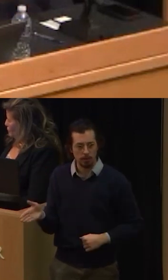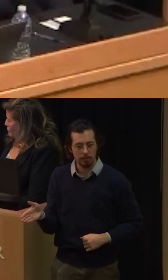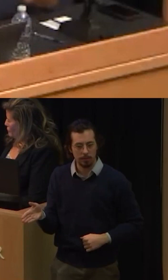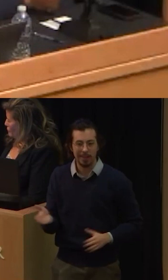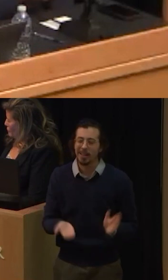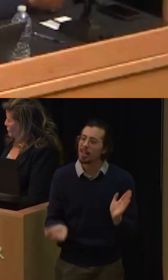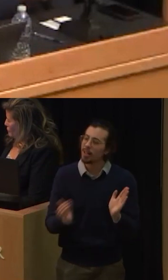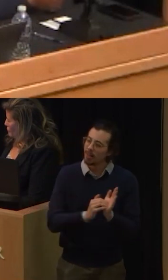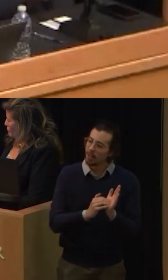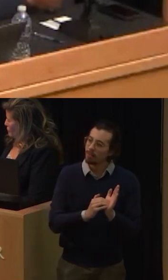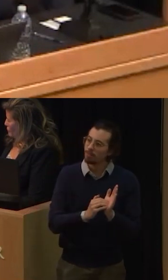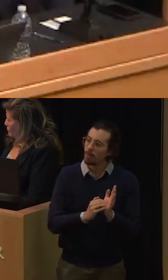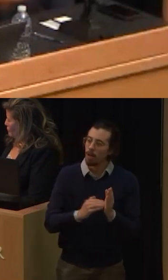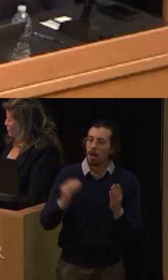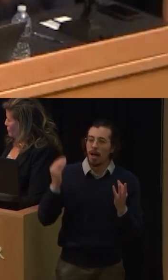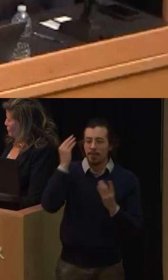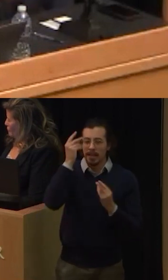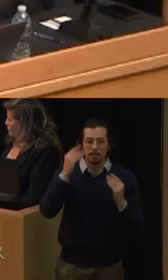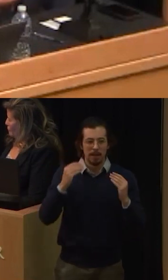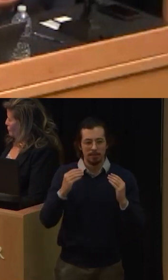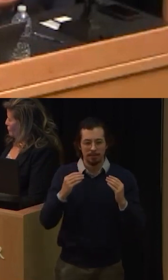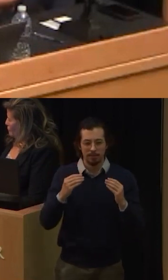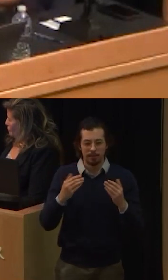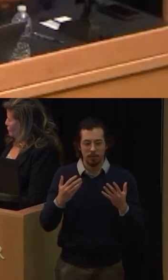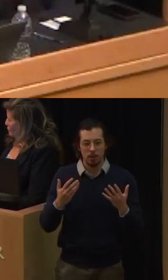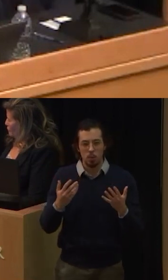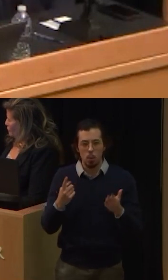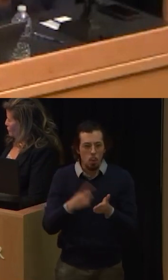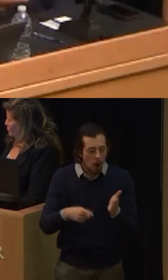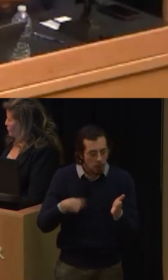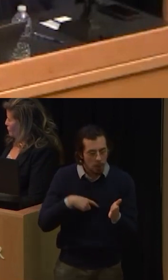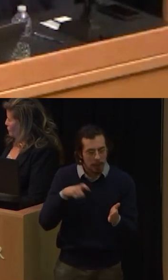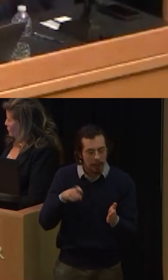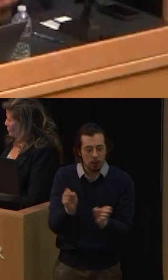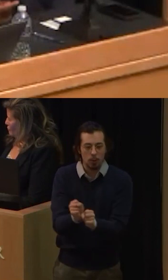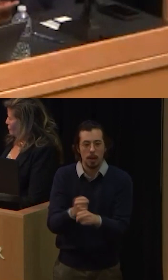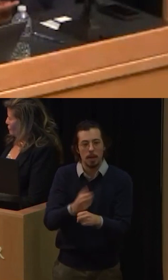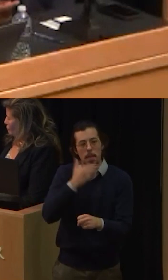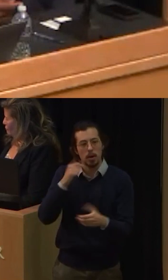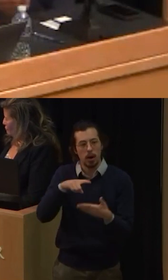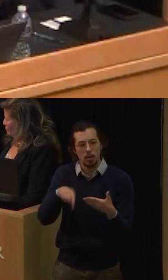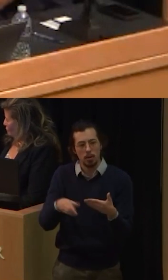Again, consider the friction that we need in order to create better outcomes.